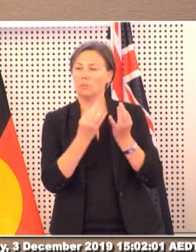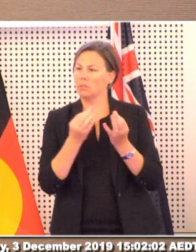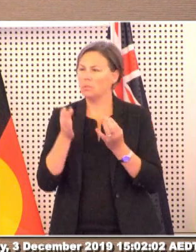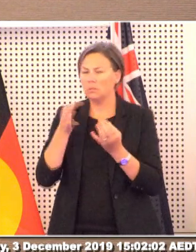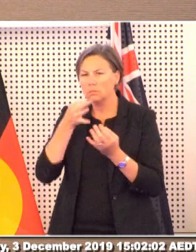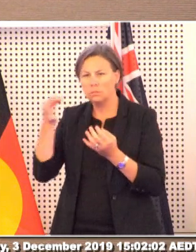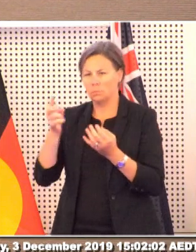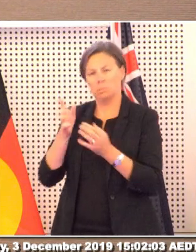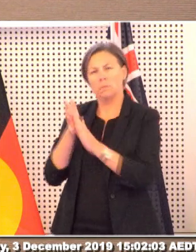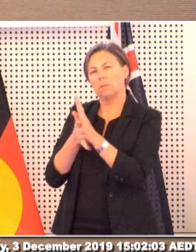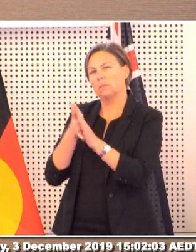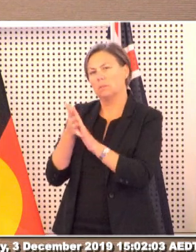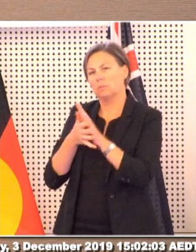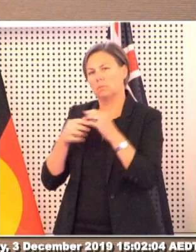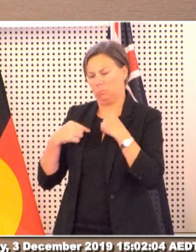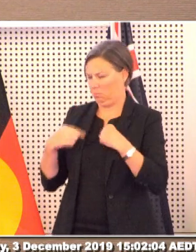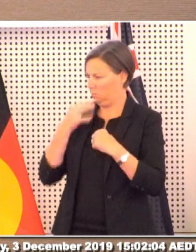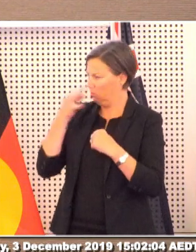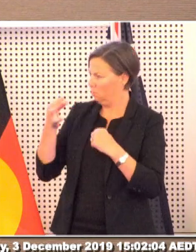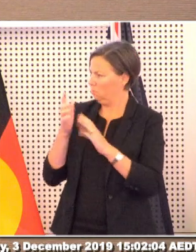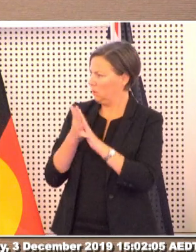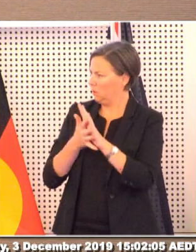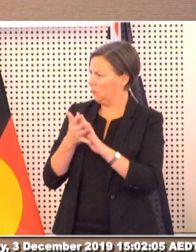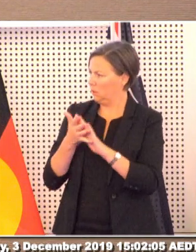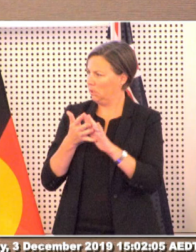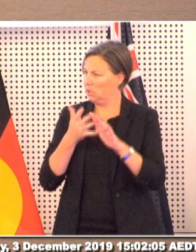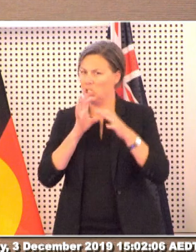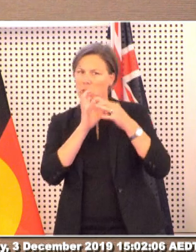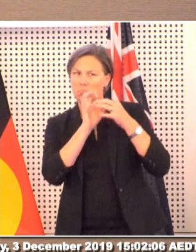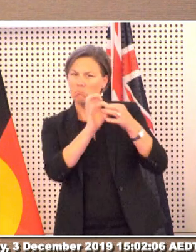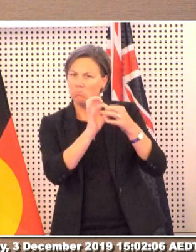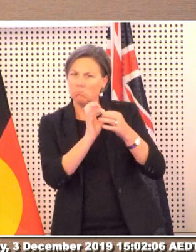Well - - - - by that? Engagement in government or a governance sense or representative sense?